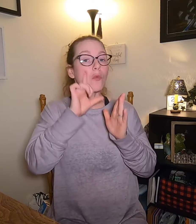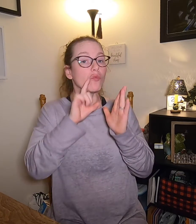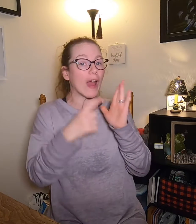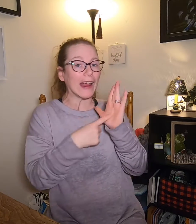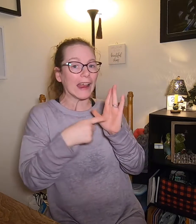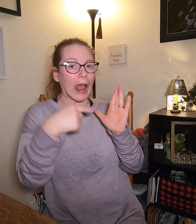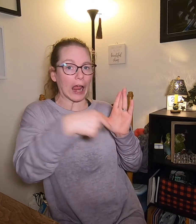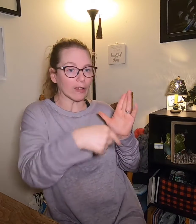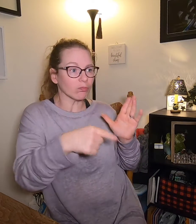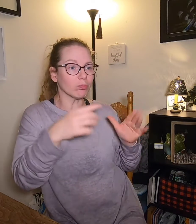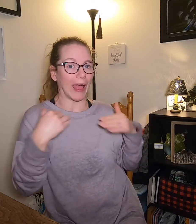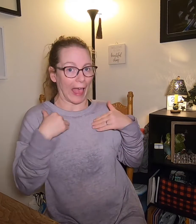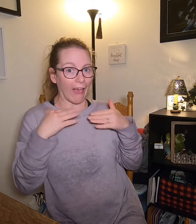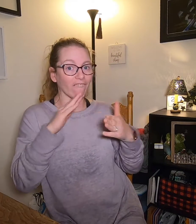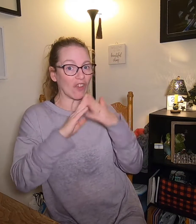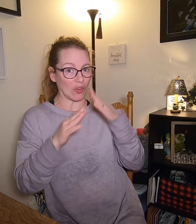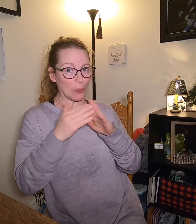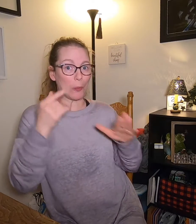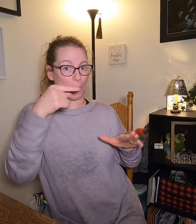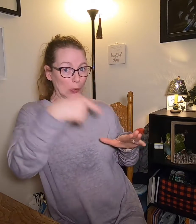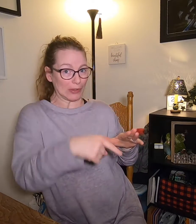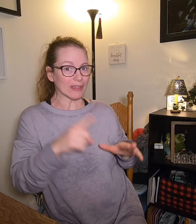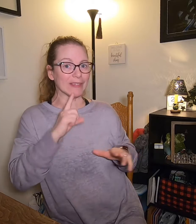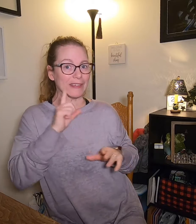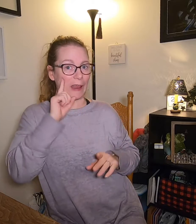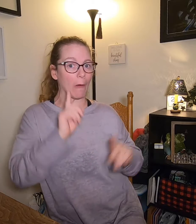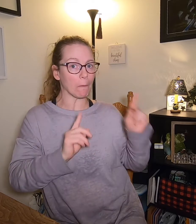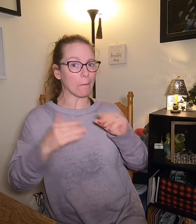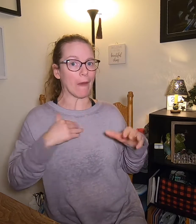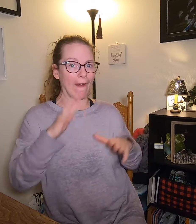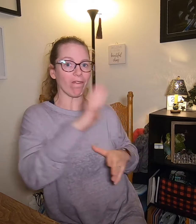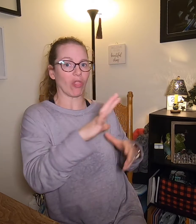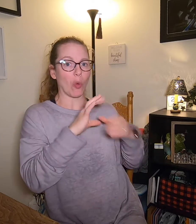We (deaf people) have a community Deaf people have their own community